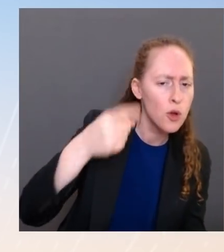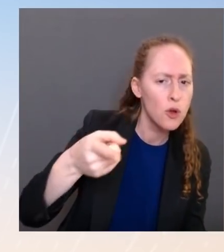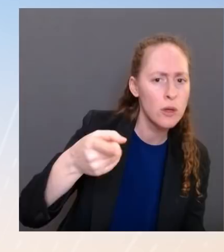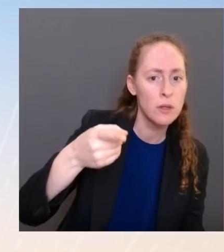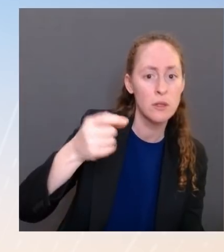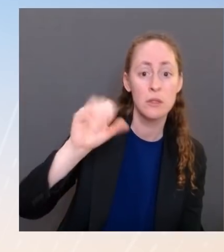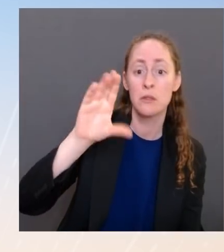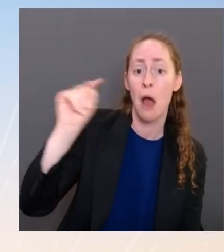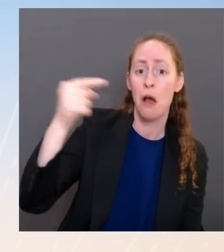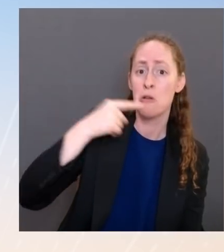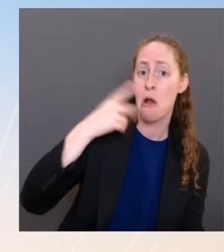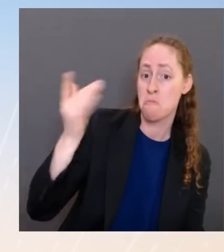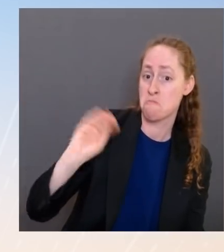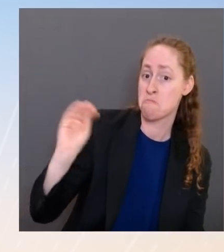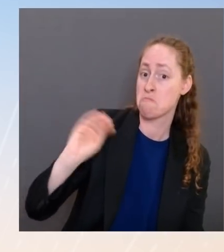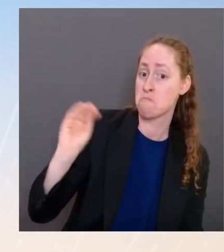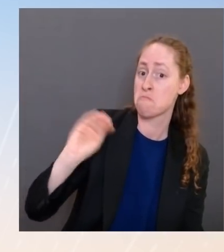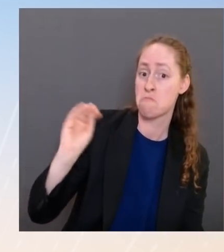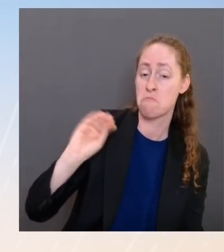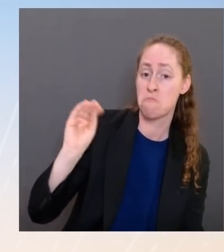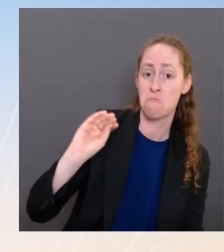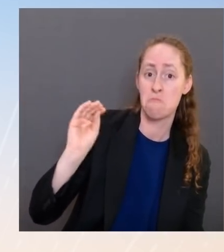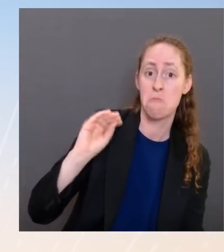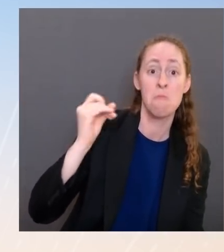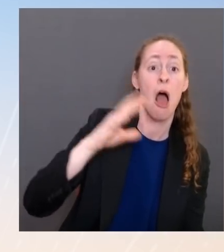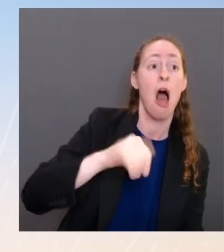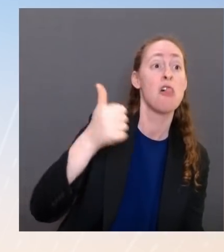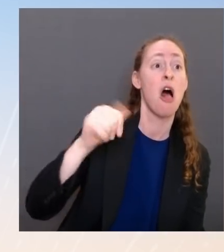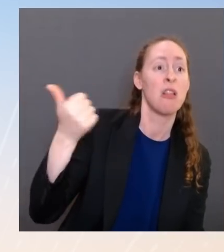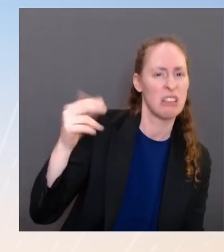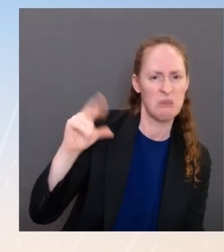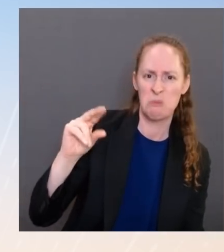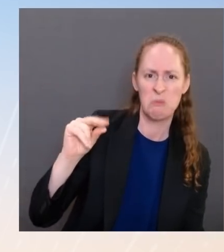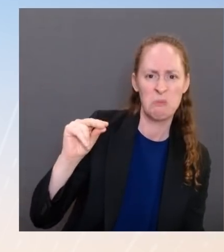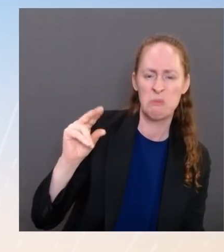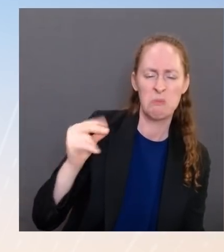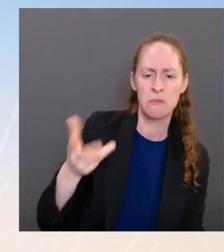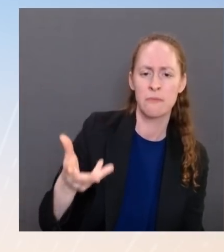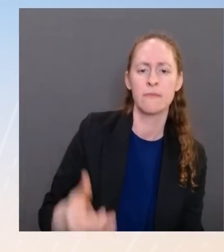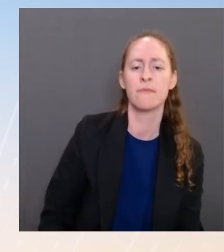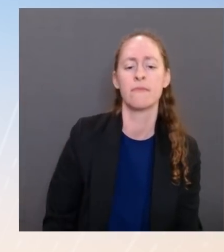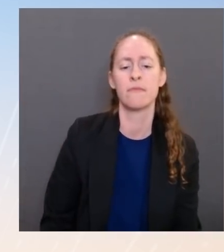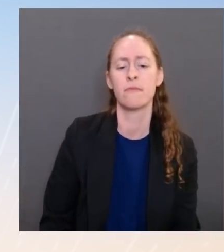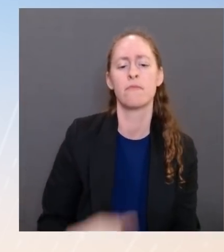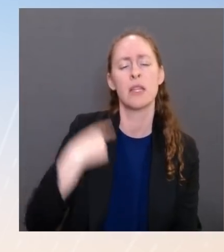I mean, the Department of Justice was very swift in responding to school board members who felt like they were being harassed